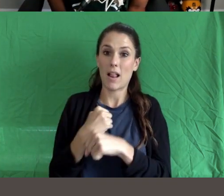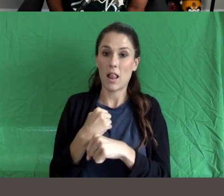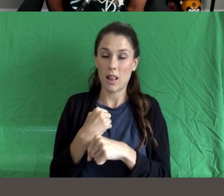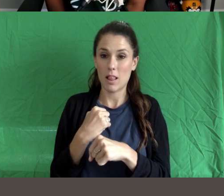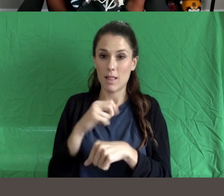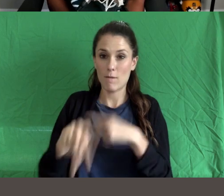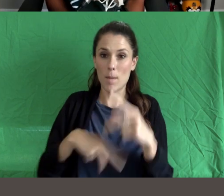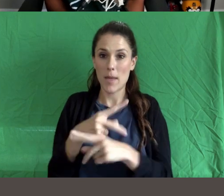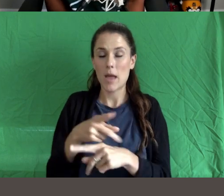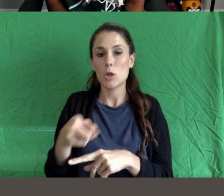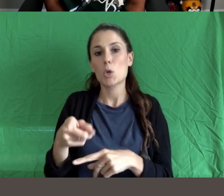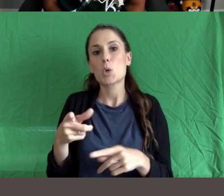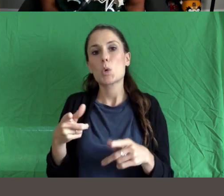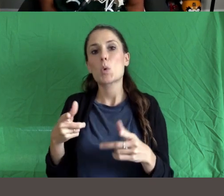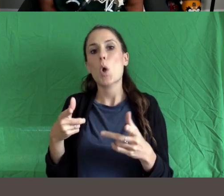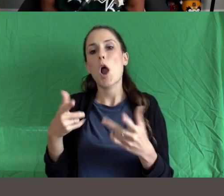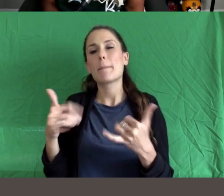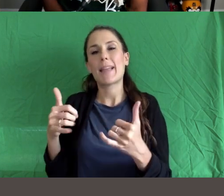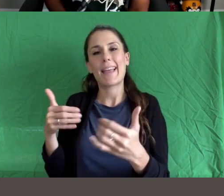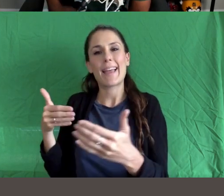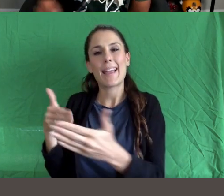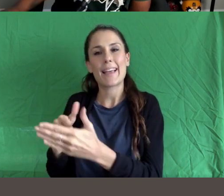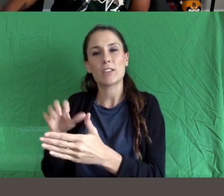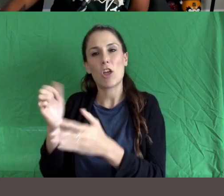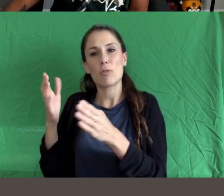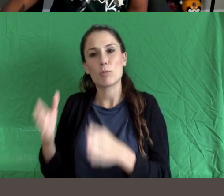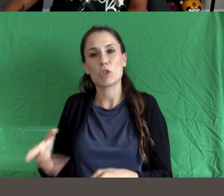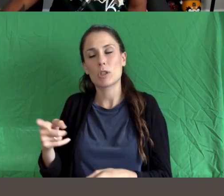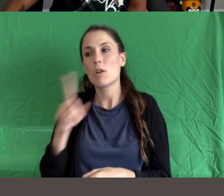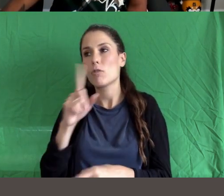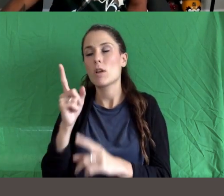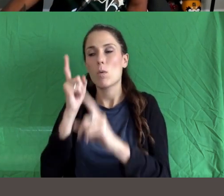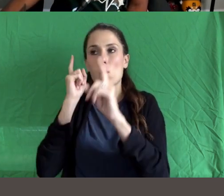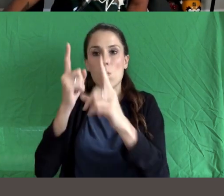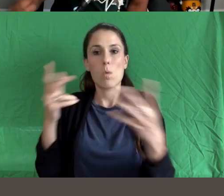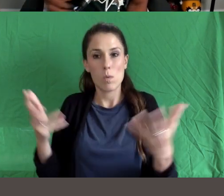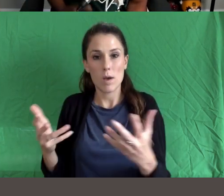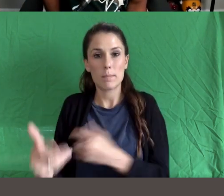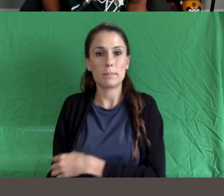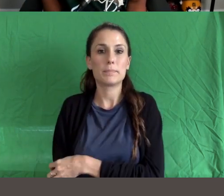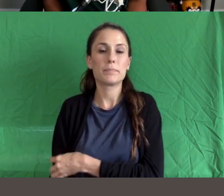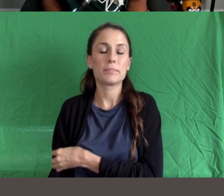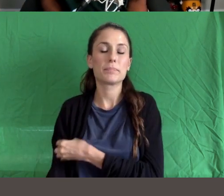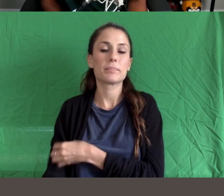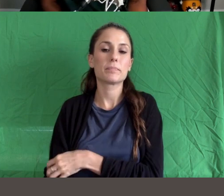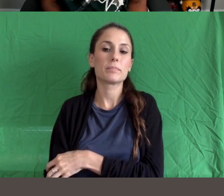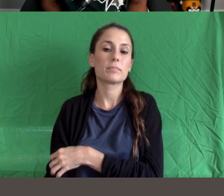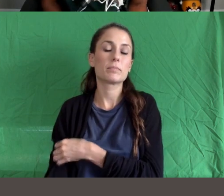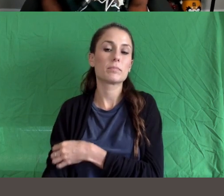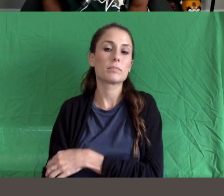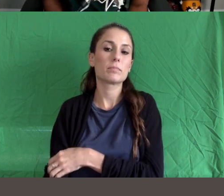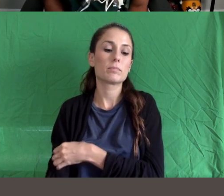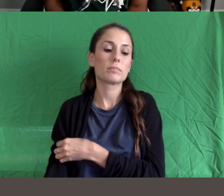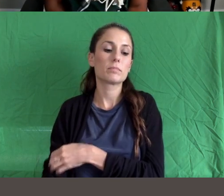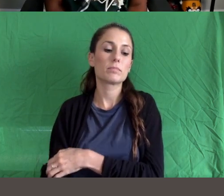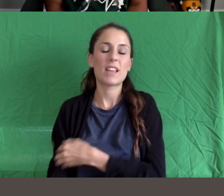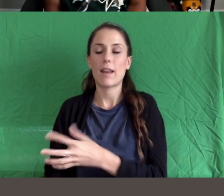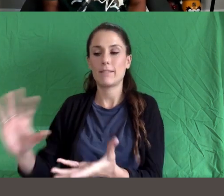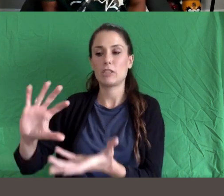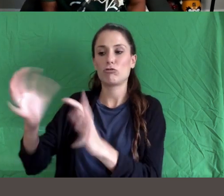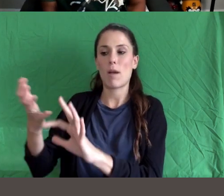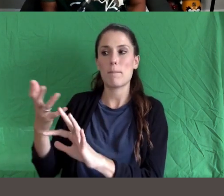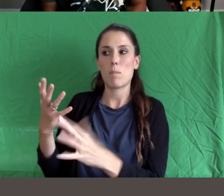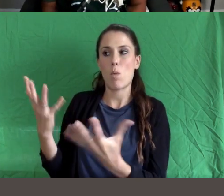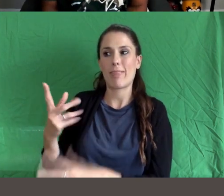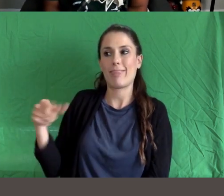you often are playing against someone and the goal is to often disrupt what they're doing as